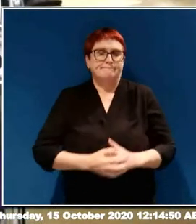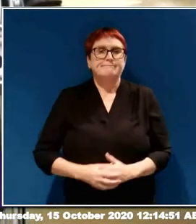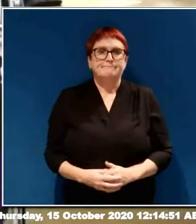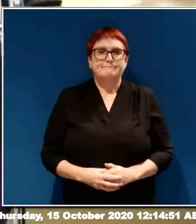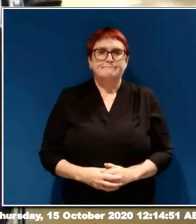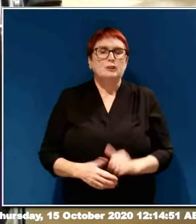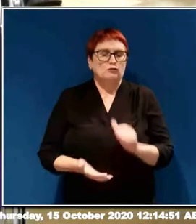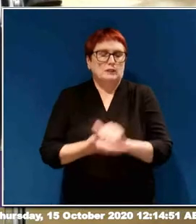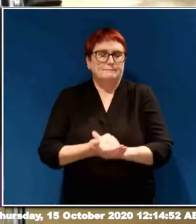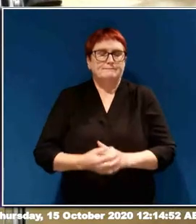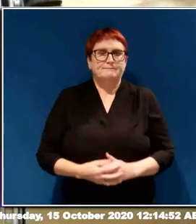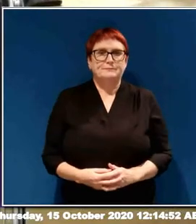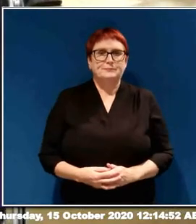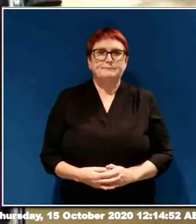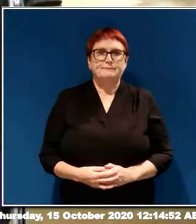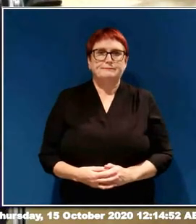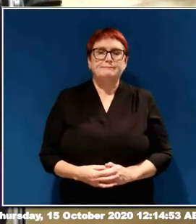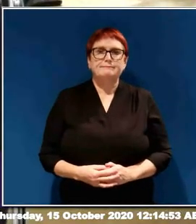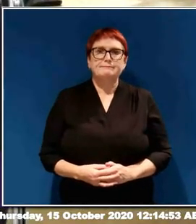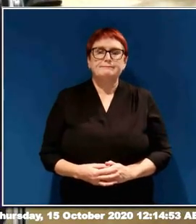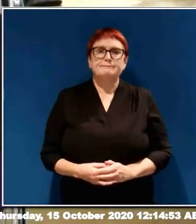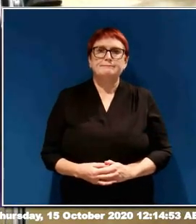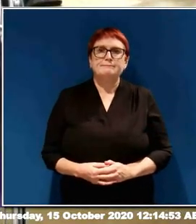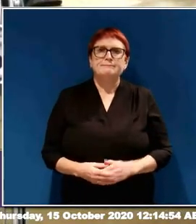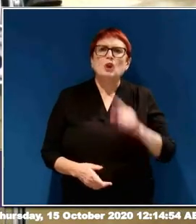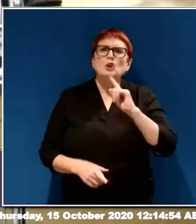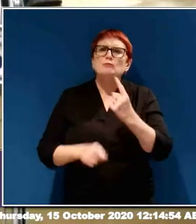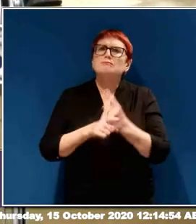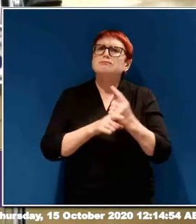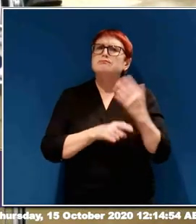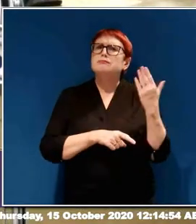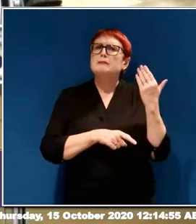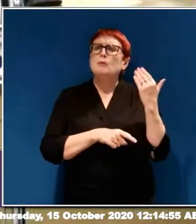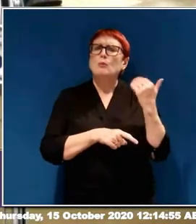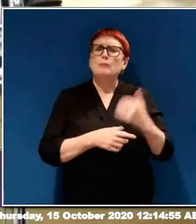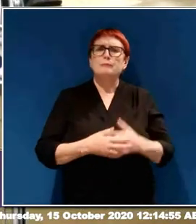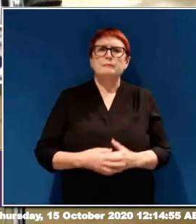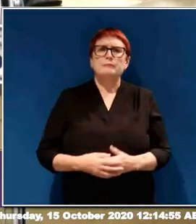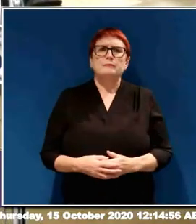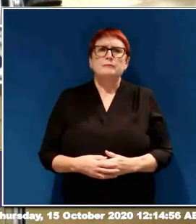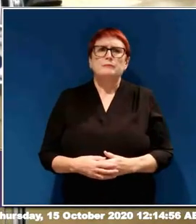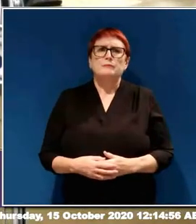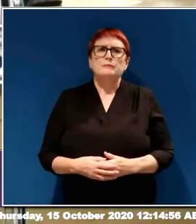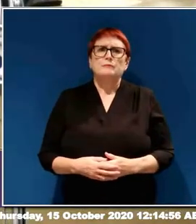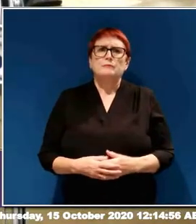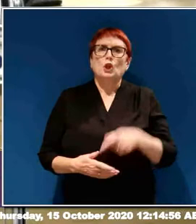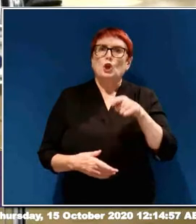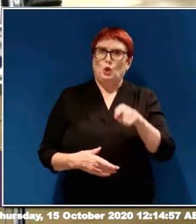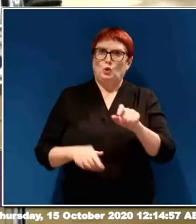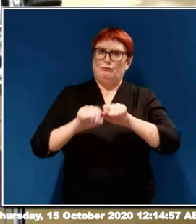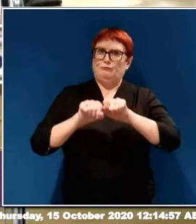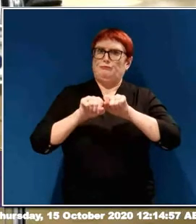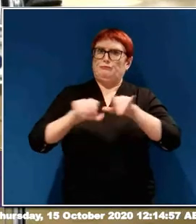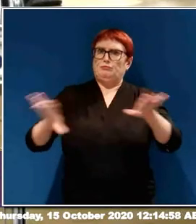And you just said that there is an email out to your contacts. What's that mean?